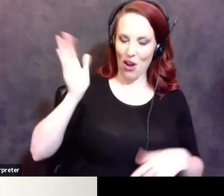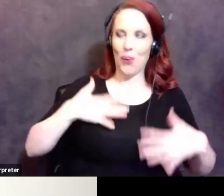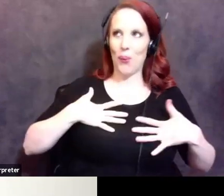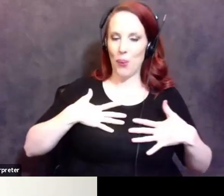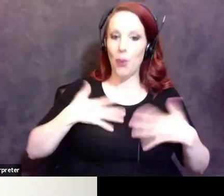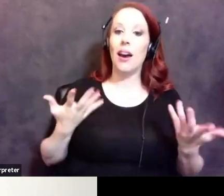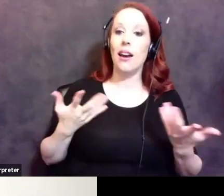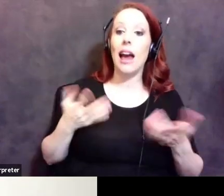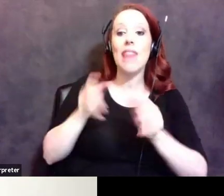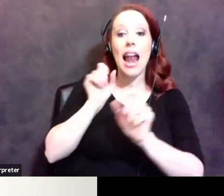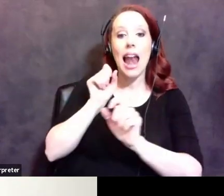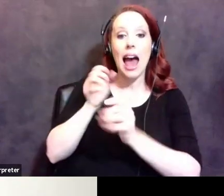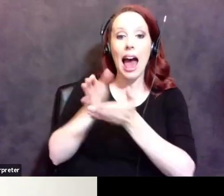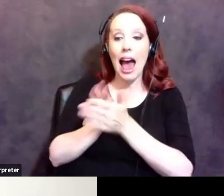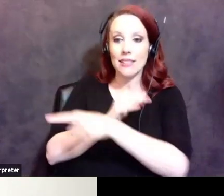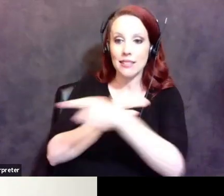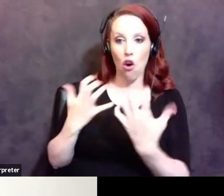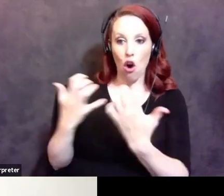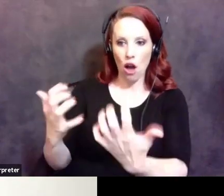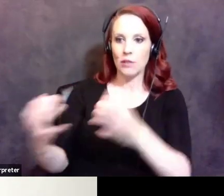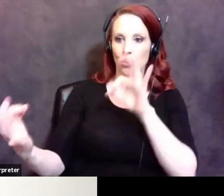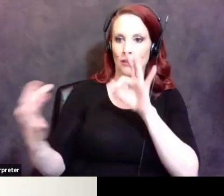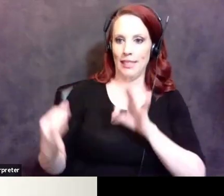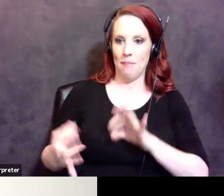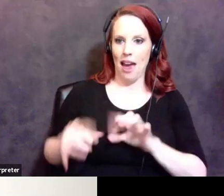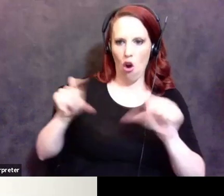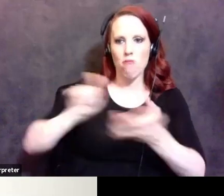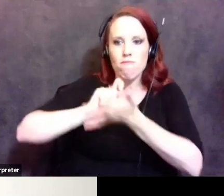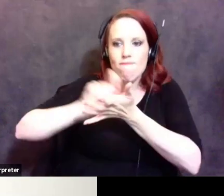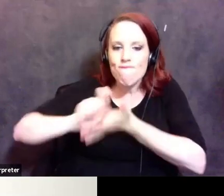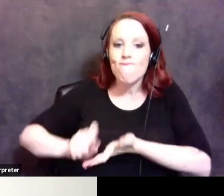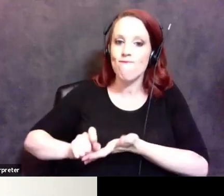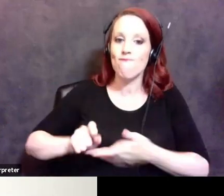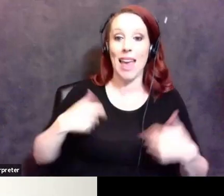feedback on cards which was amazing and my talk at that point was definitely not in the